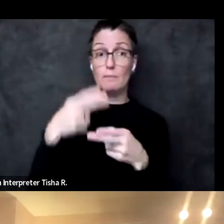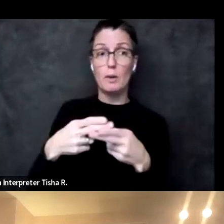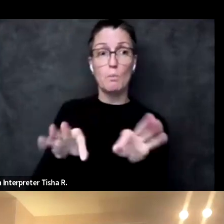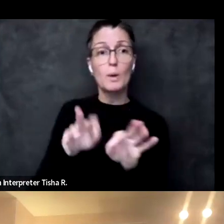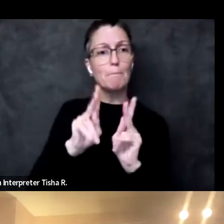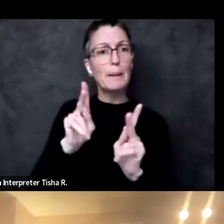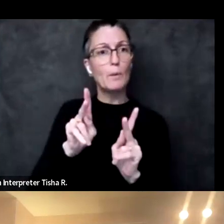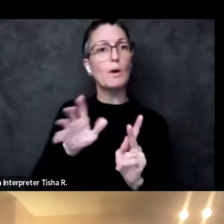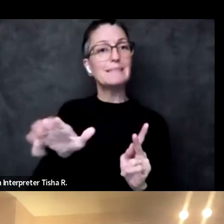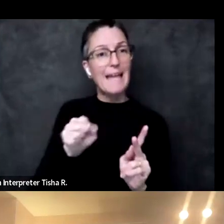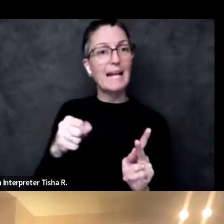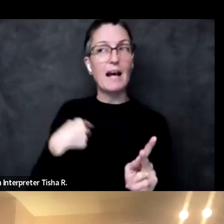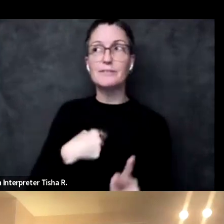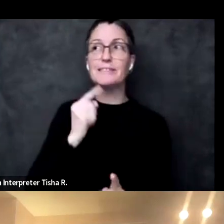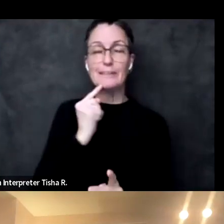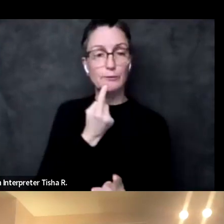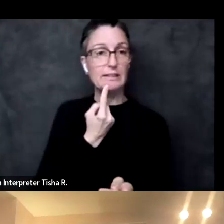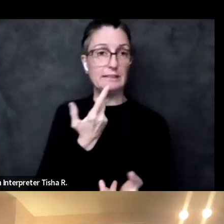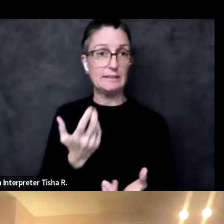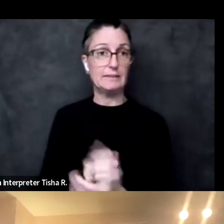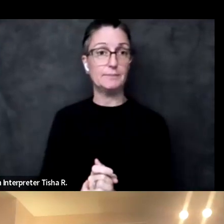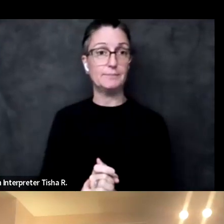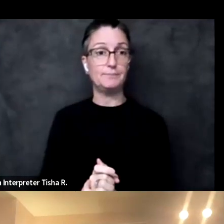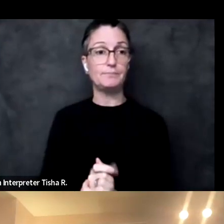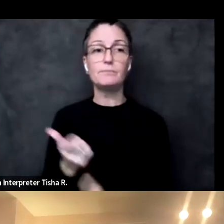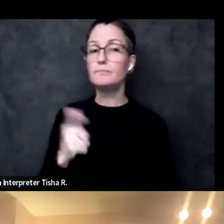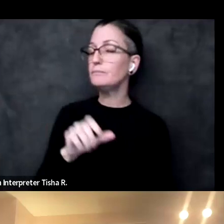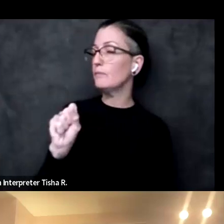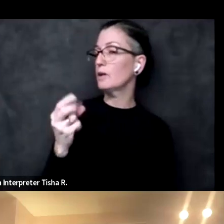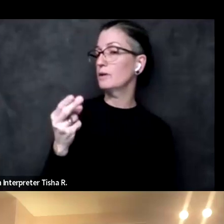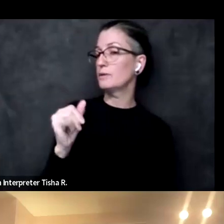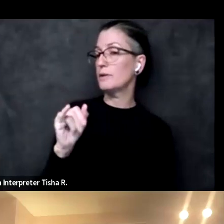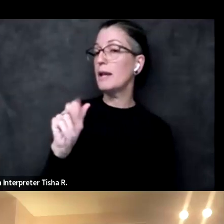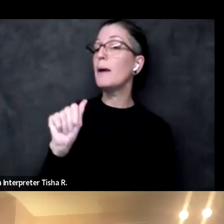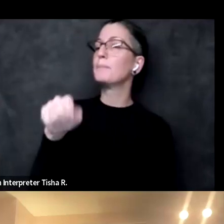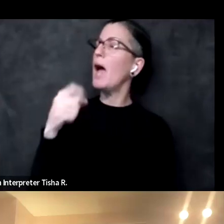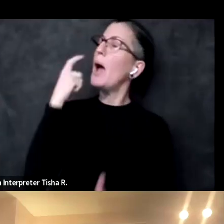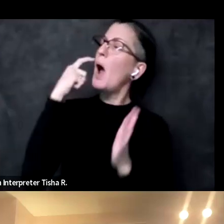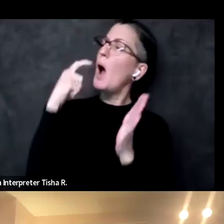Shaina: Yeah, yeah. What I've noticed about, disabled creatives who I'm in community